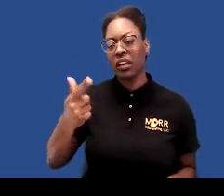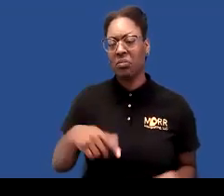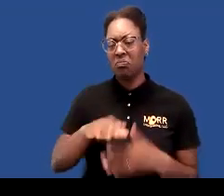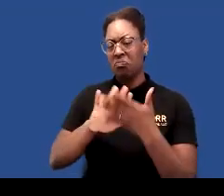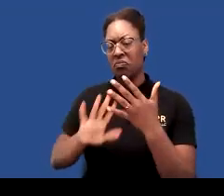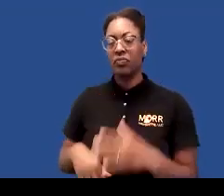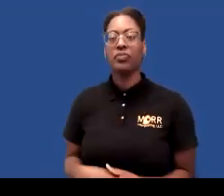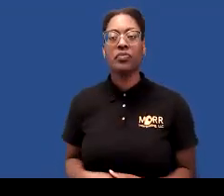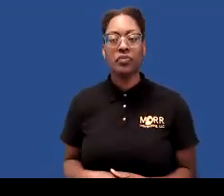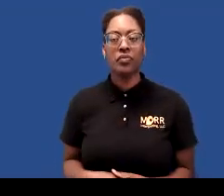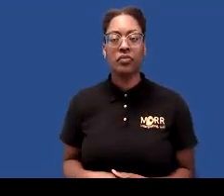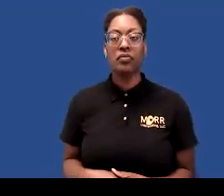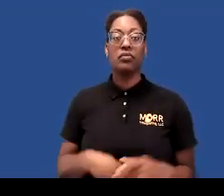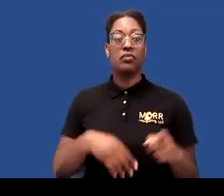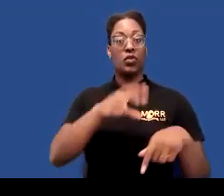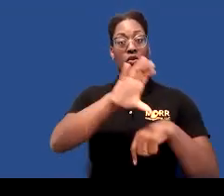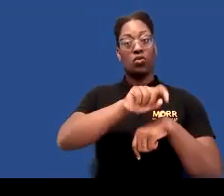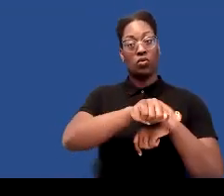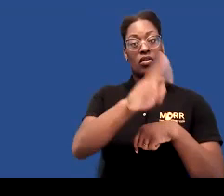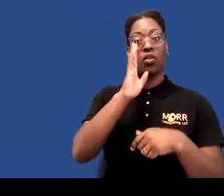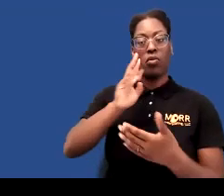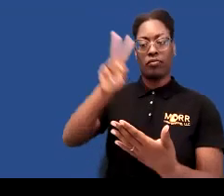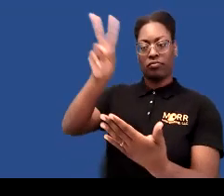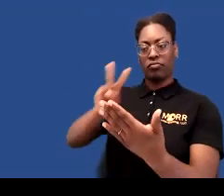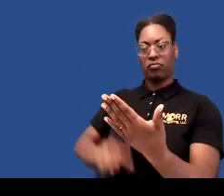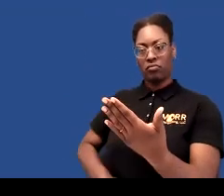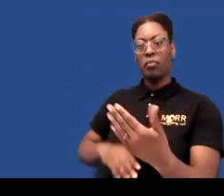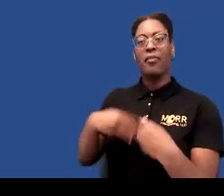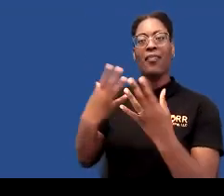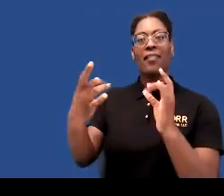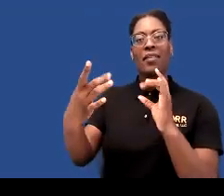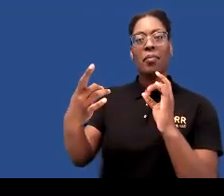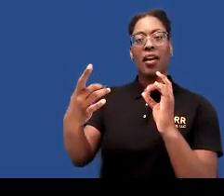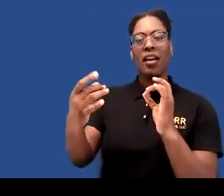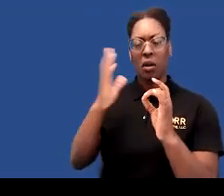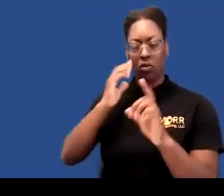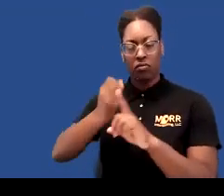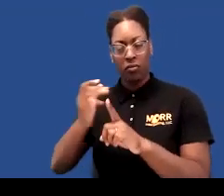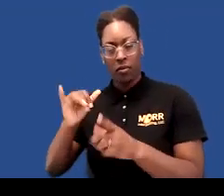document and provides feedback," which may be more directive and I ll talk about that later. An important modification for writing centers